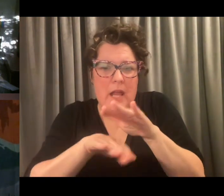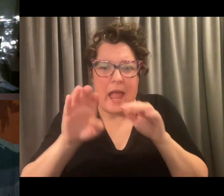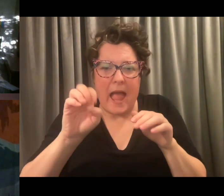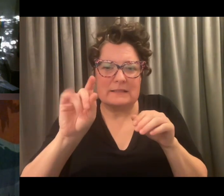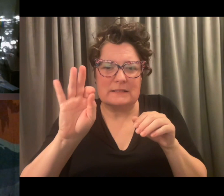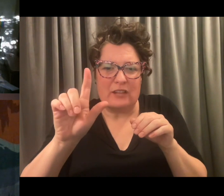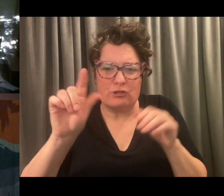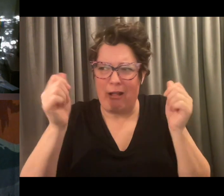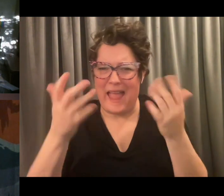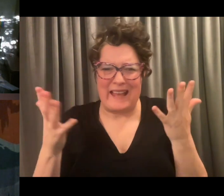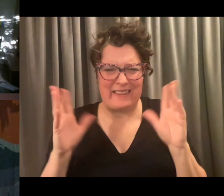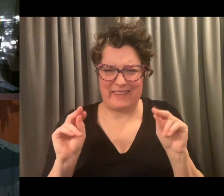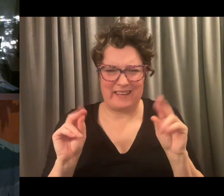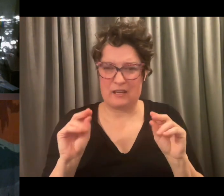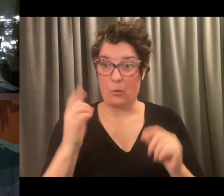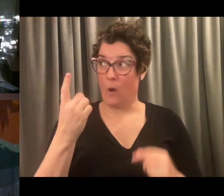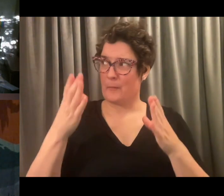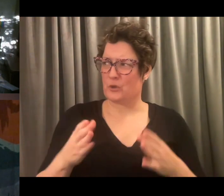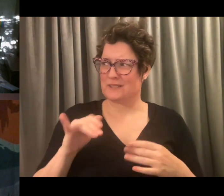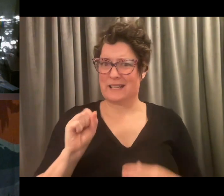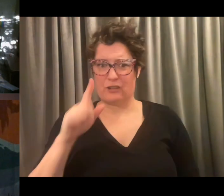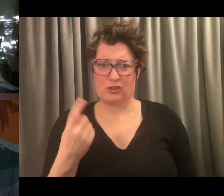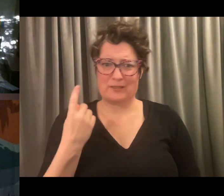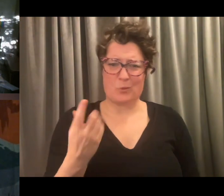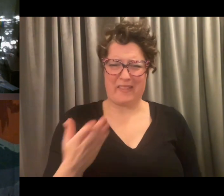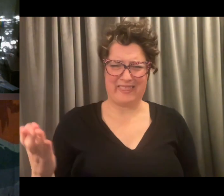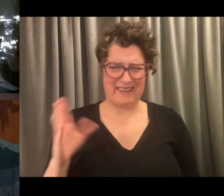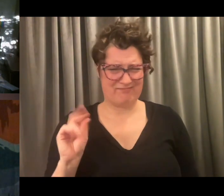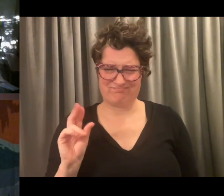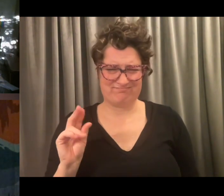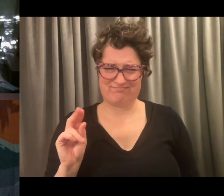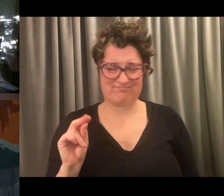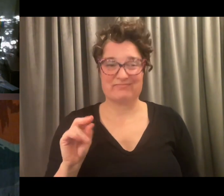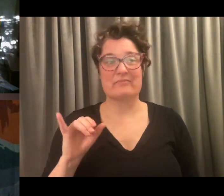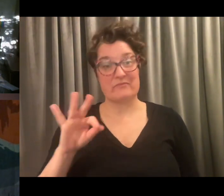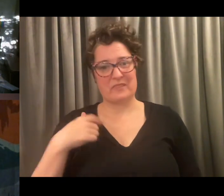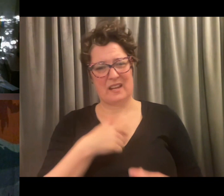And if when we are acting and pretending like we are, then we're, causing problems, Never: right?